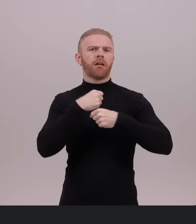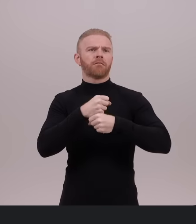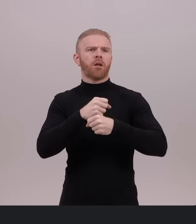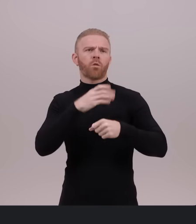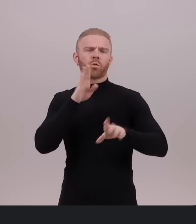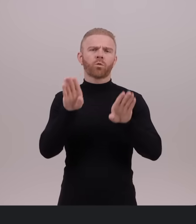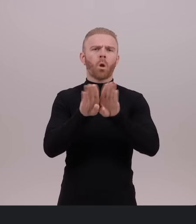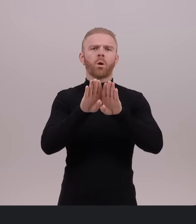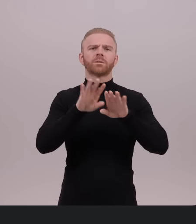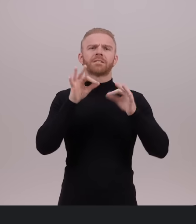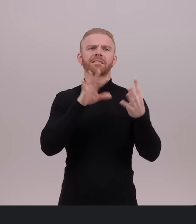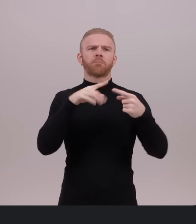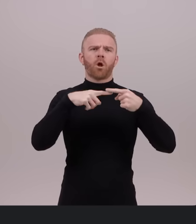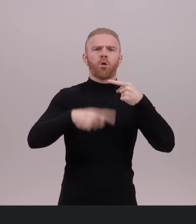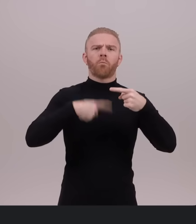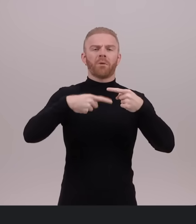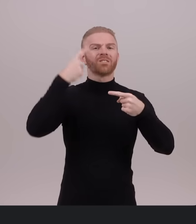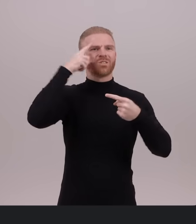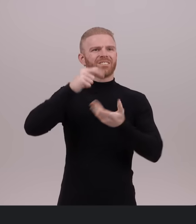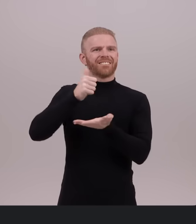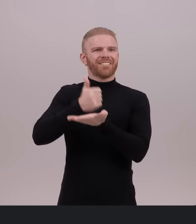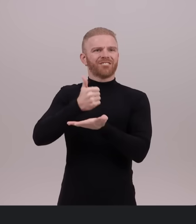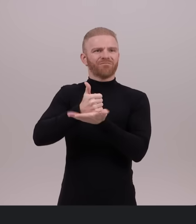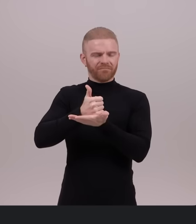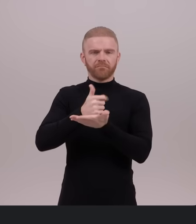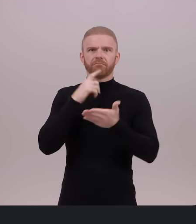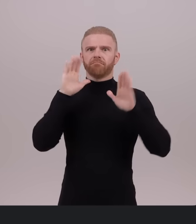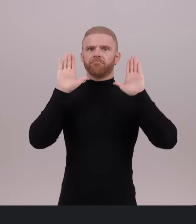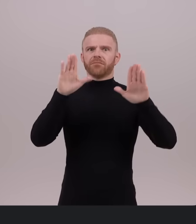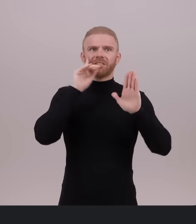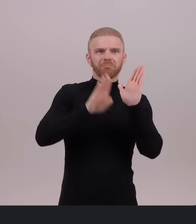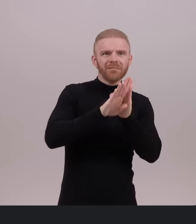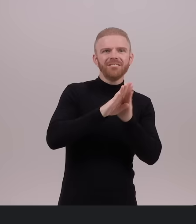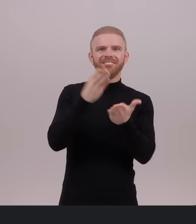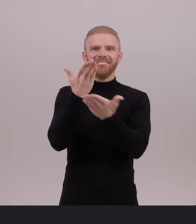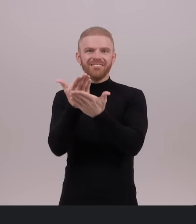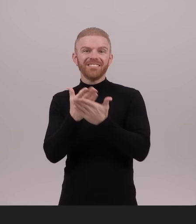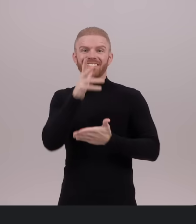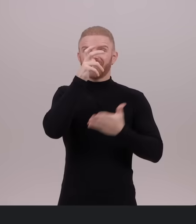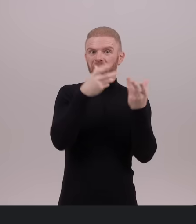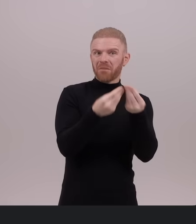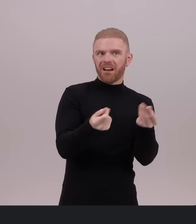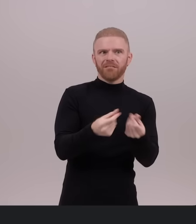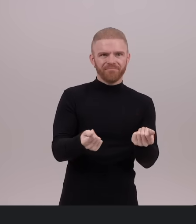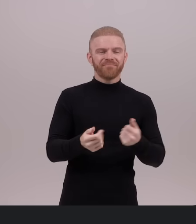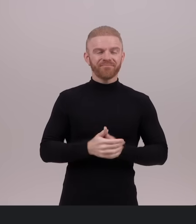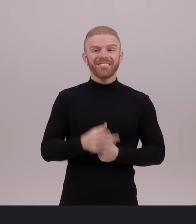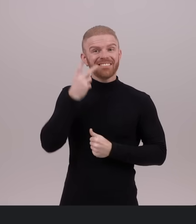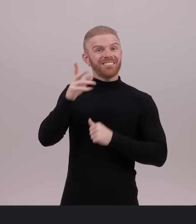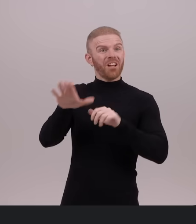That's phenomenal, for building, validating, and debugging. To see its capabilities, let's go back to Antigravity